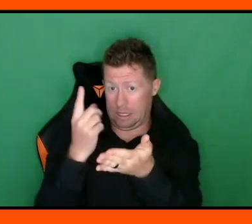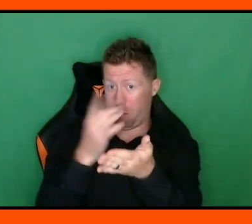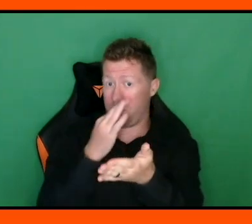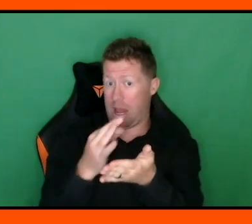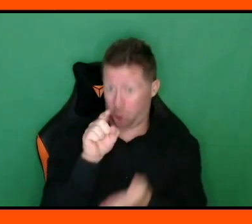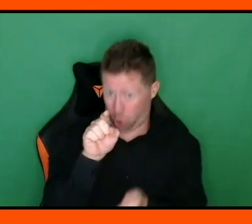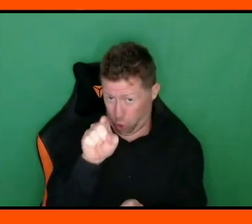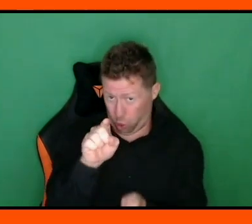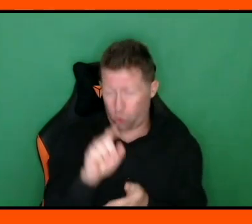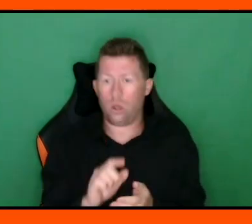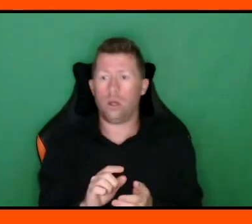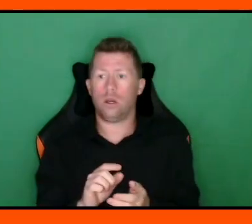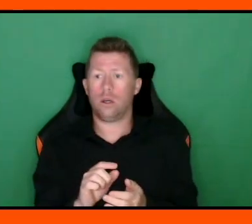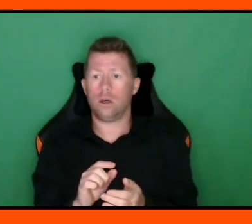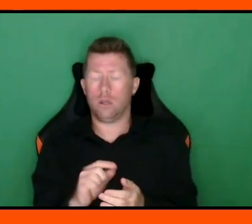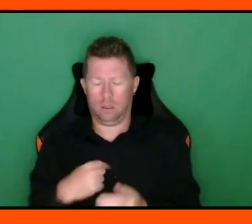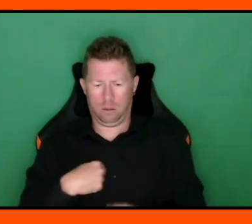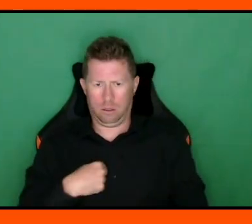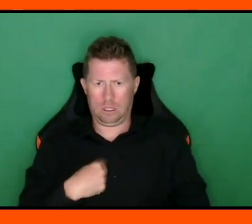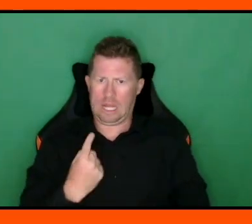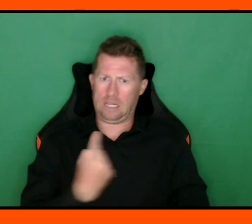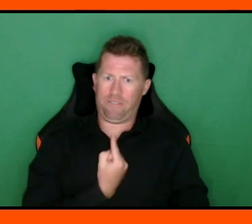they’re an individual, is the ABS going to care